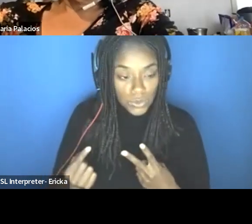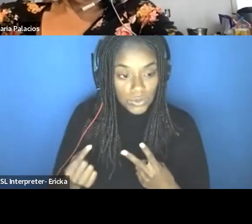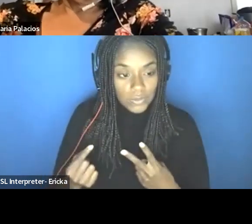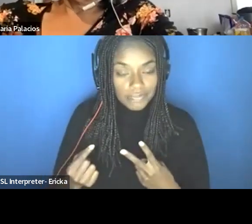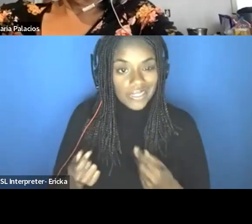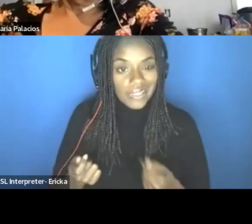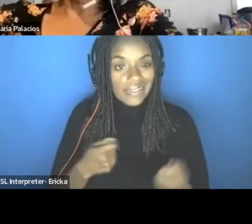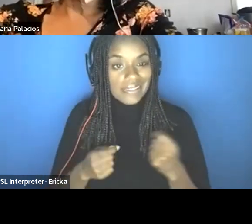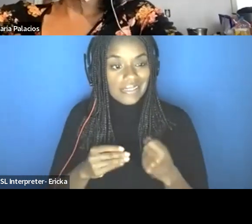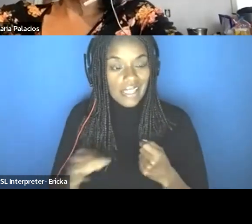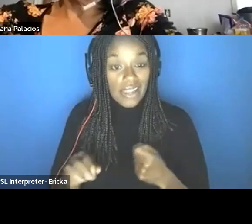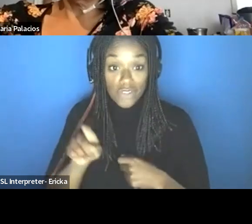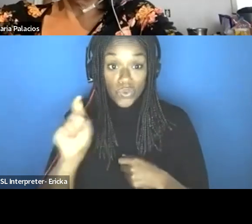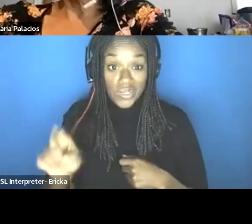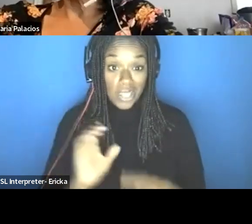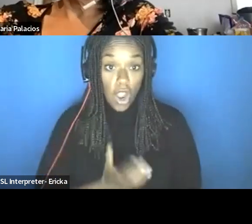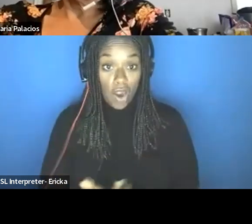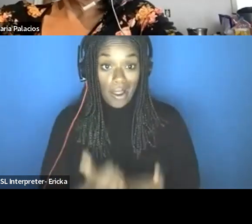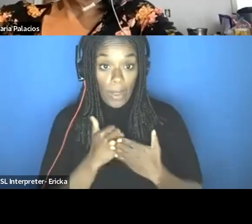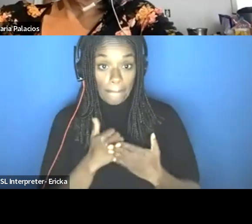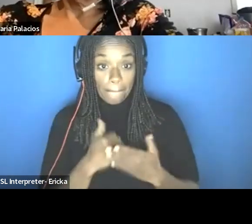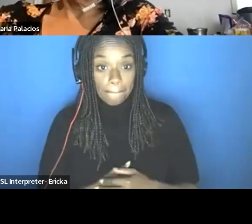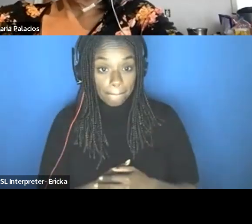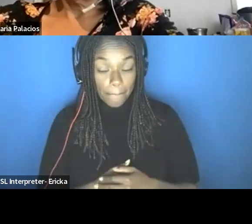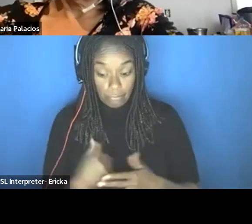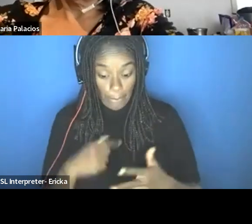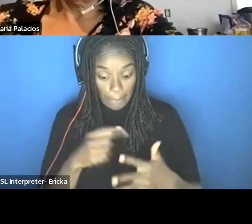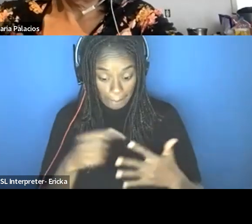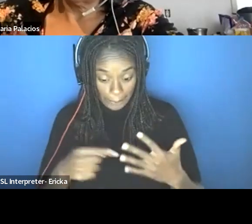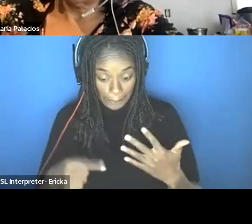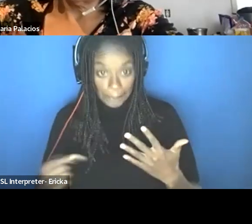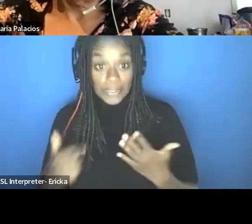And what we do.